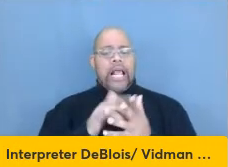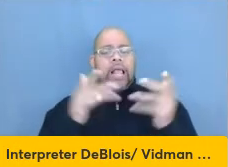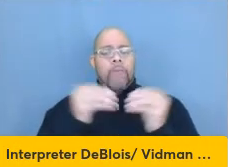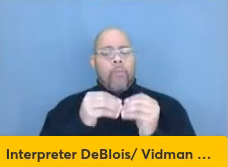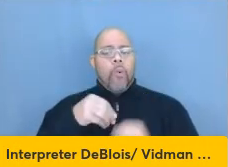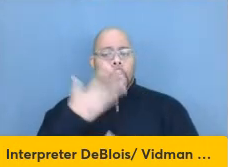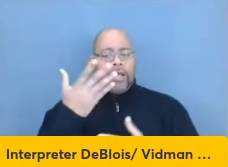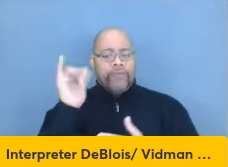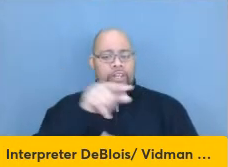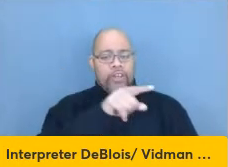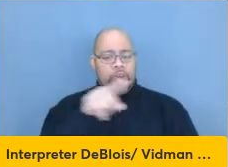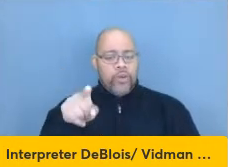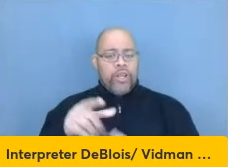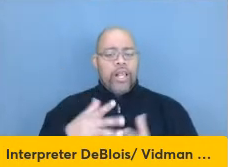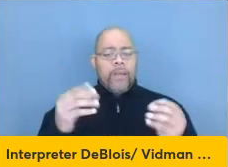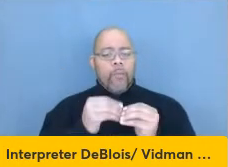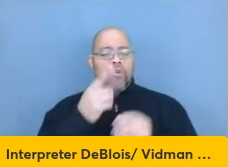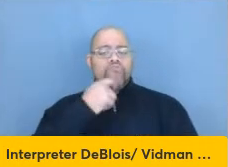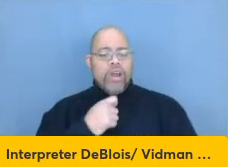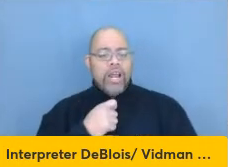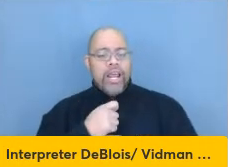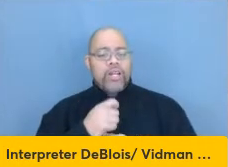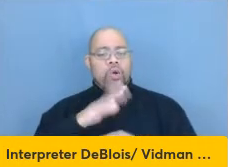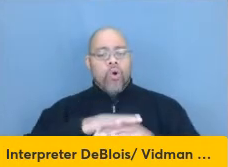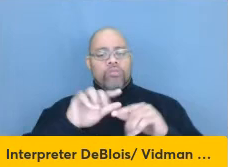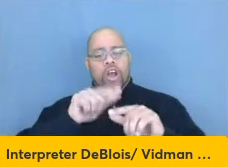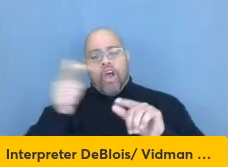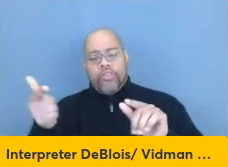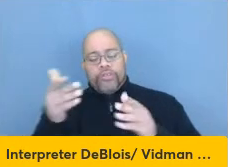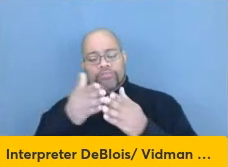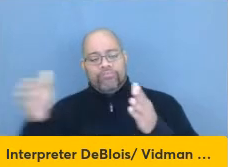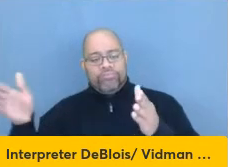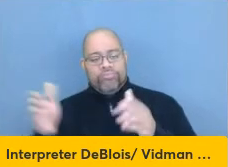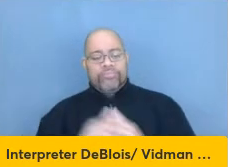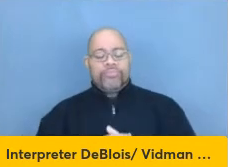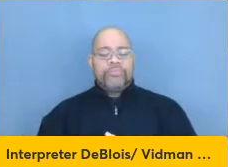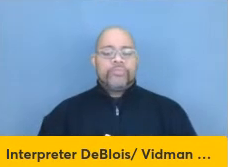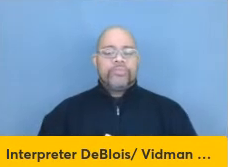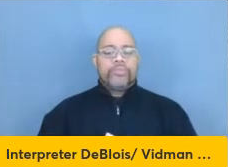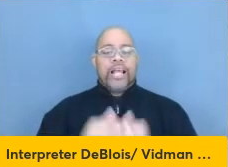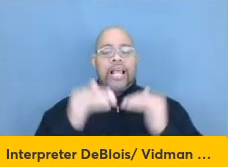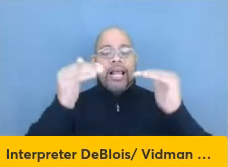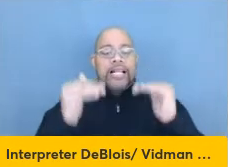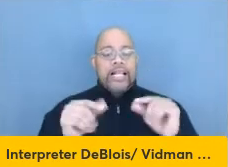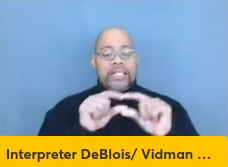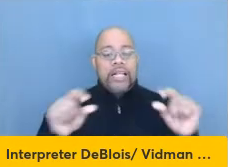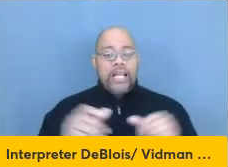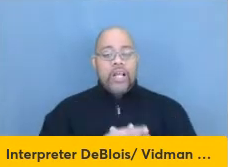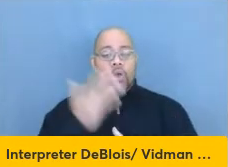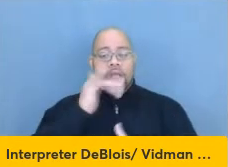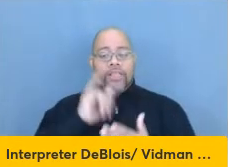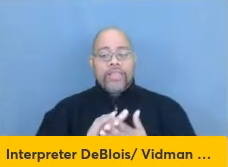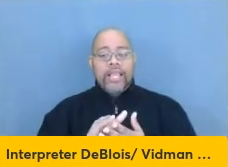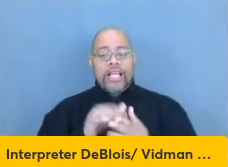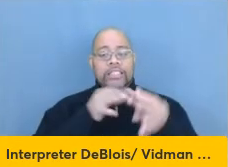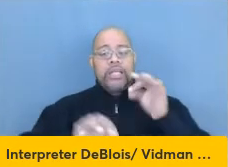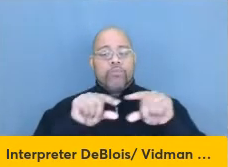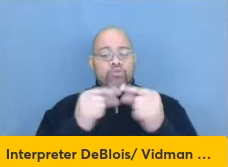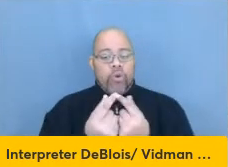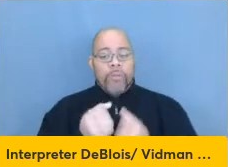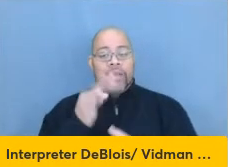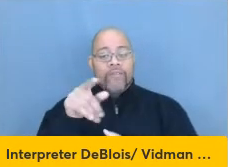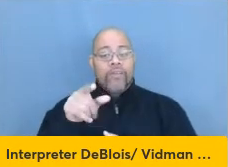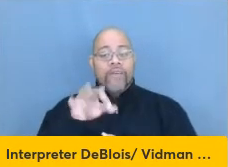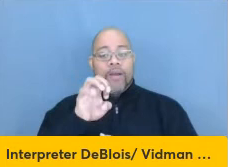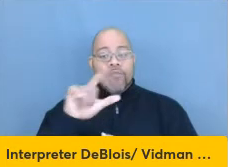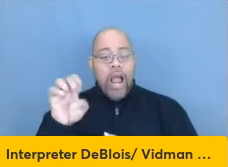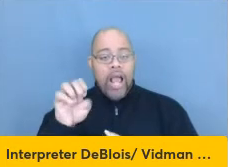here, lots more red, on the other side. The next line, it looks at the subgroups. So if you're February, you're yellow, and you